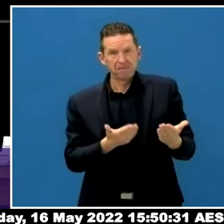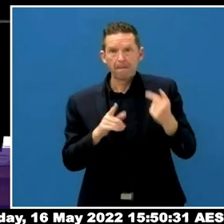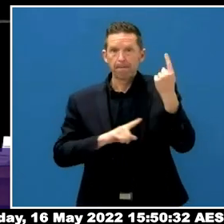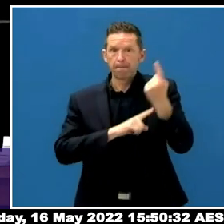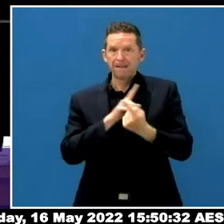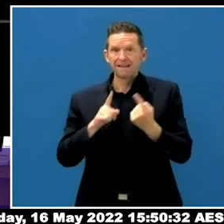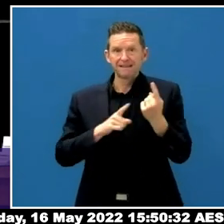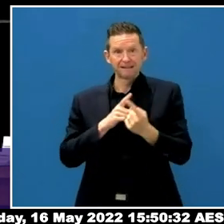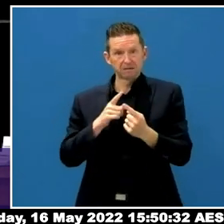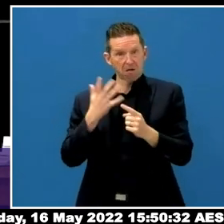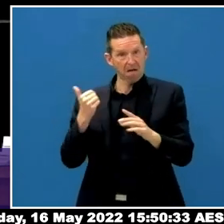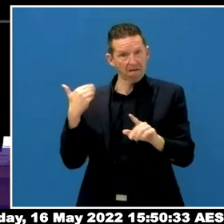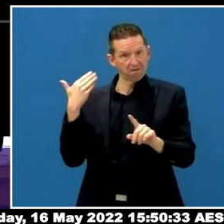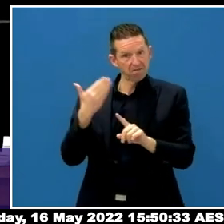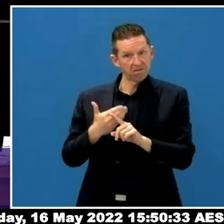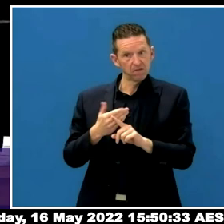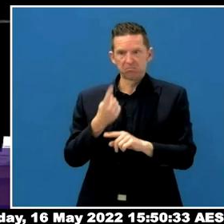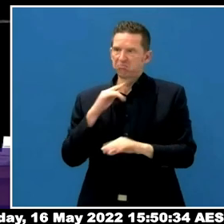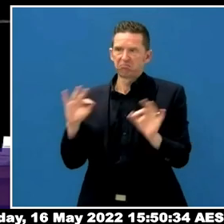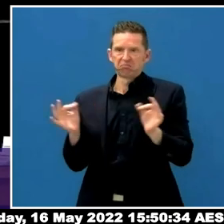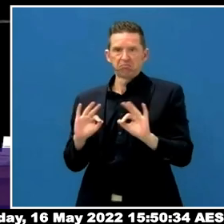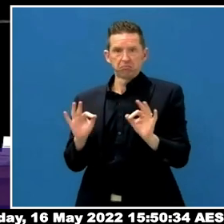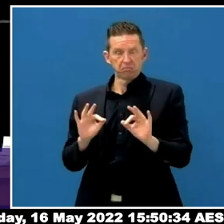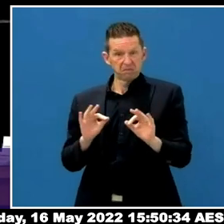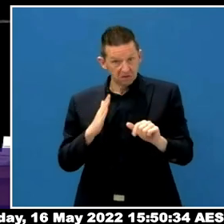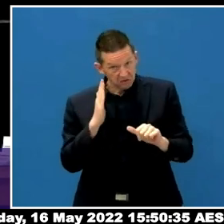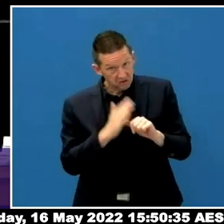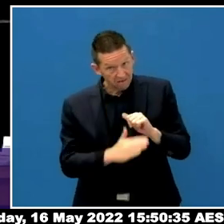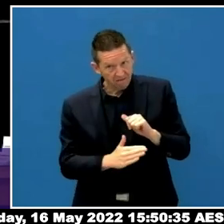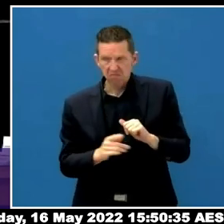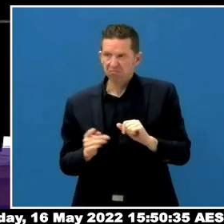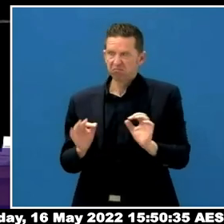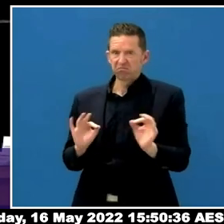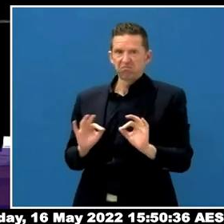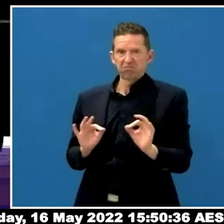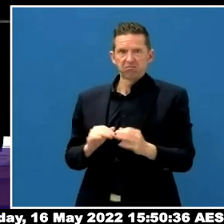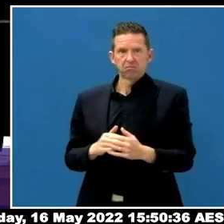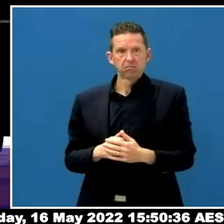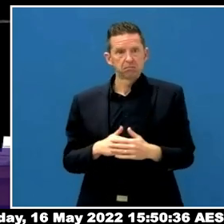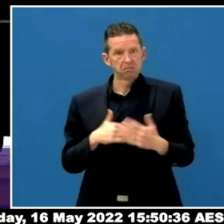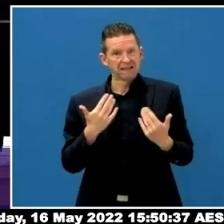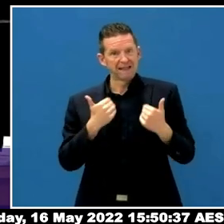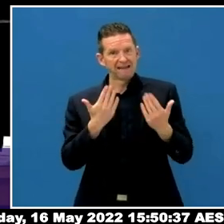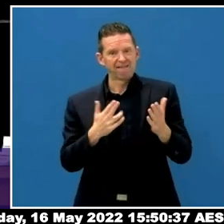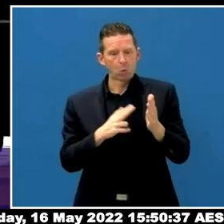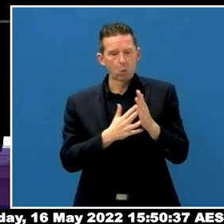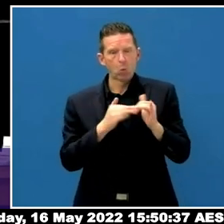No. MR FOGARTY: What about newsletters or emails to you, did any of those ever come